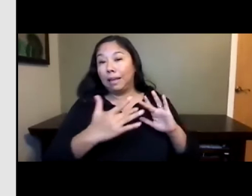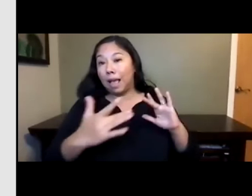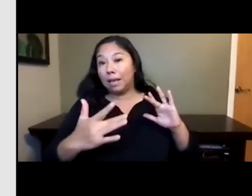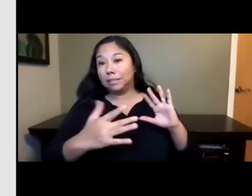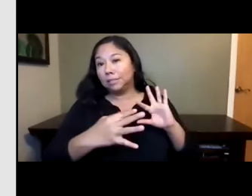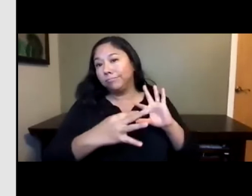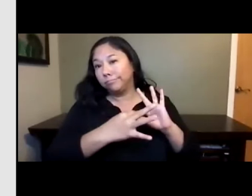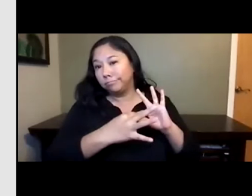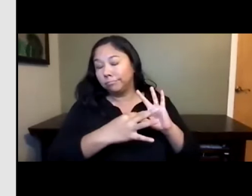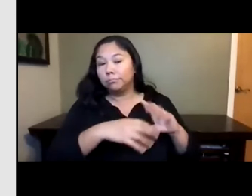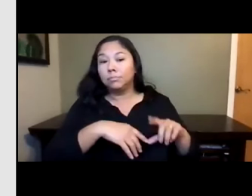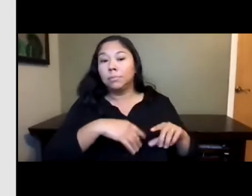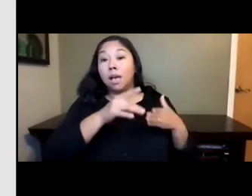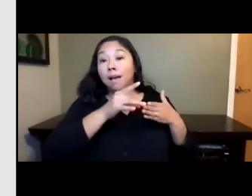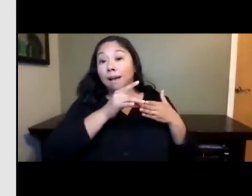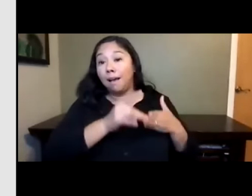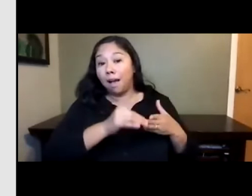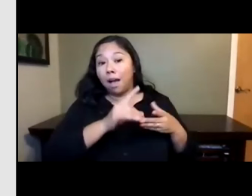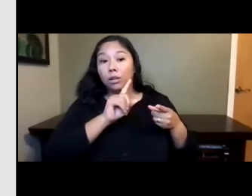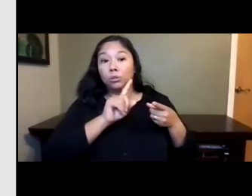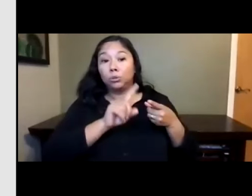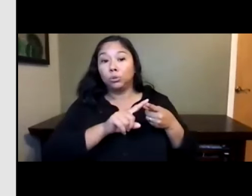a Guide to Becoming Engaged in the Community.